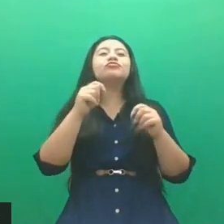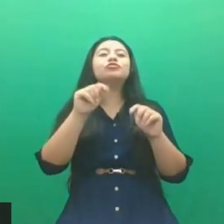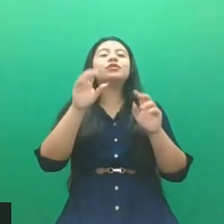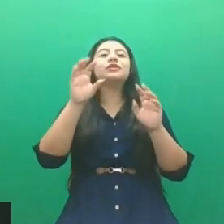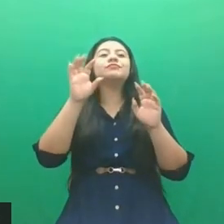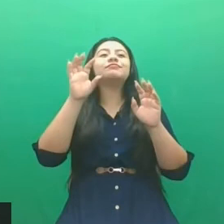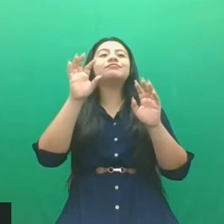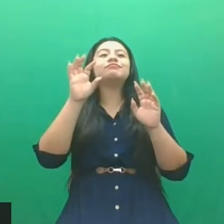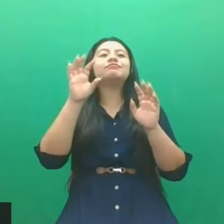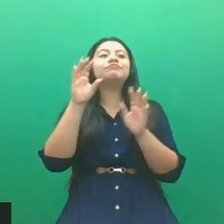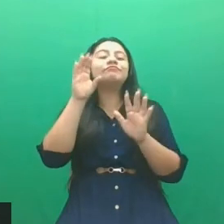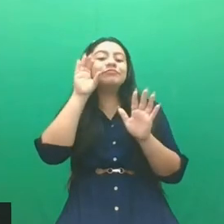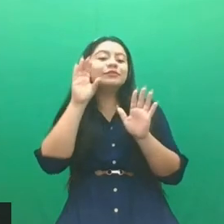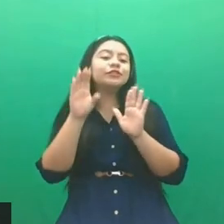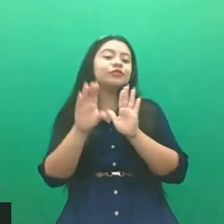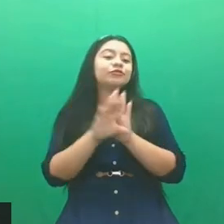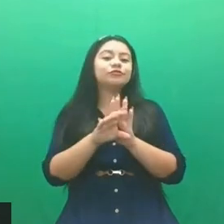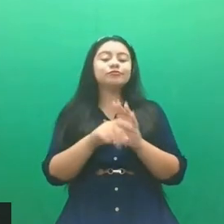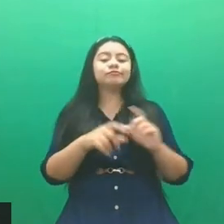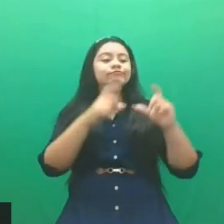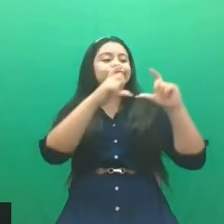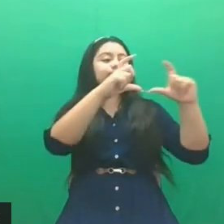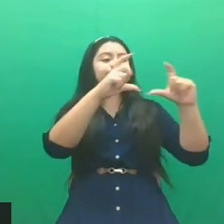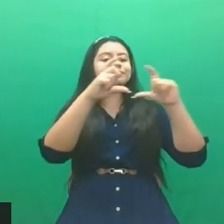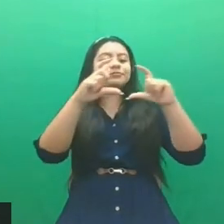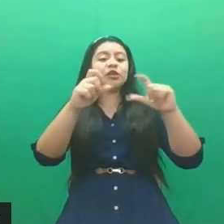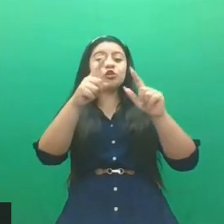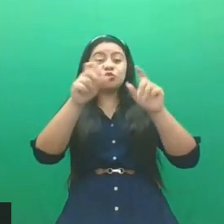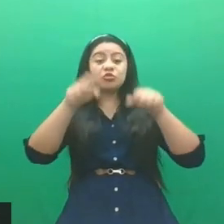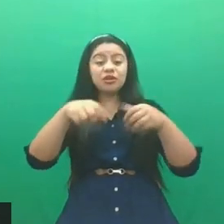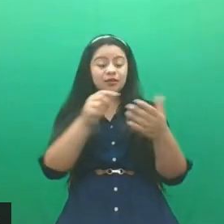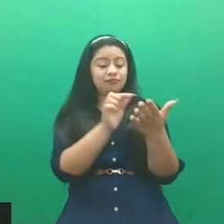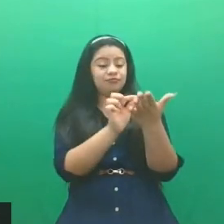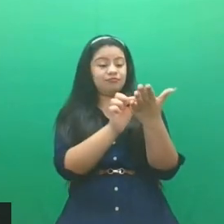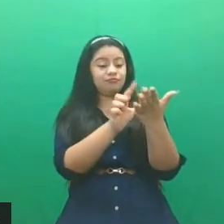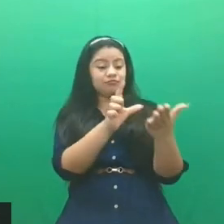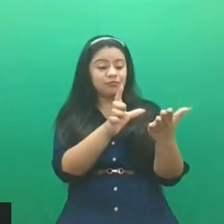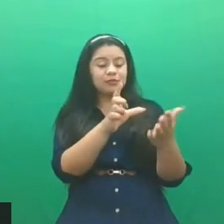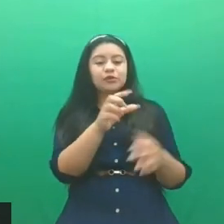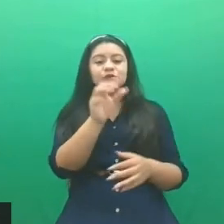website, but they're able to be zoomed in on, and they're able to have visual descriptions,